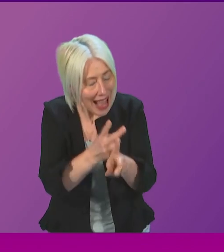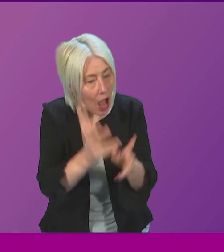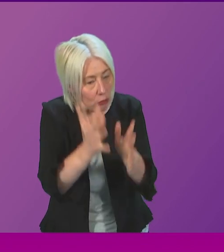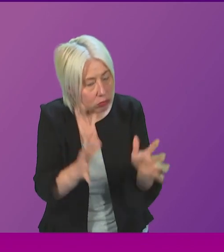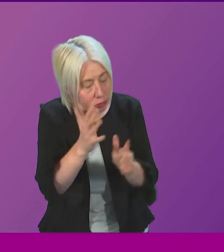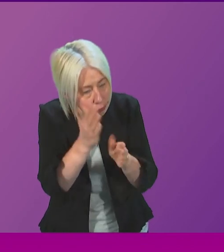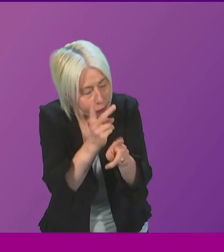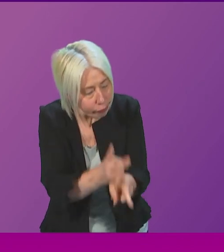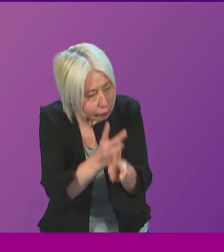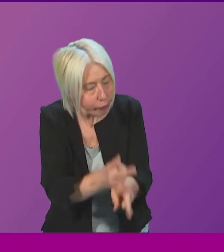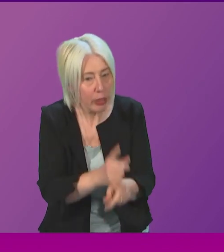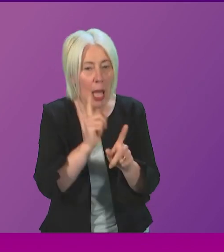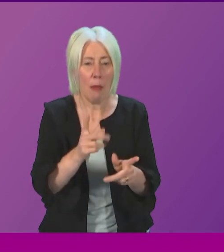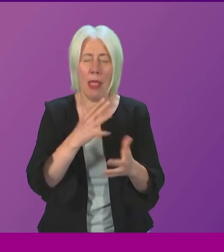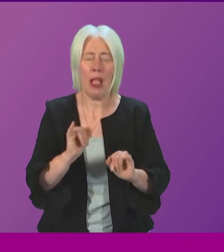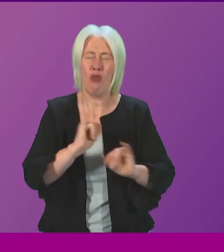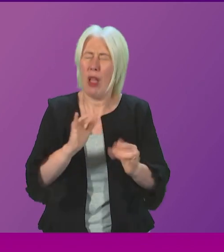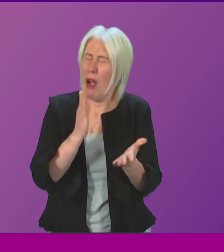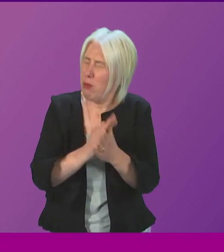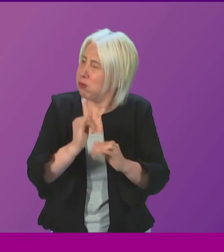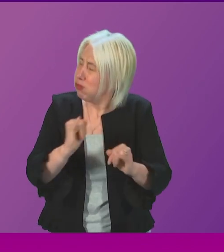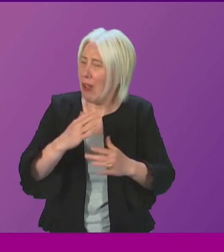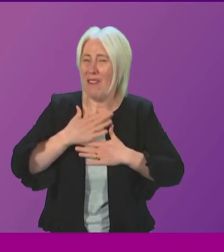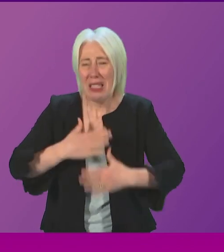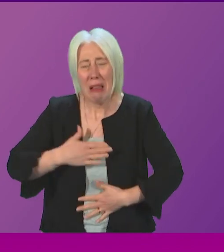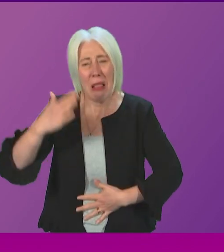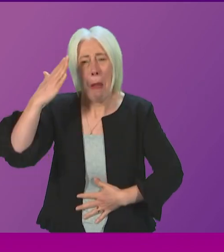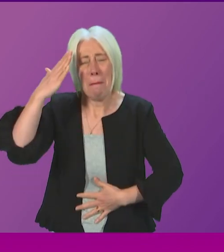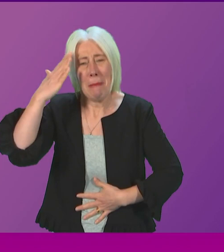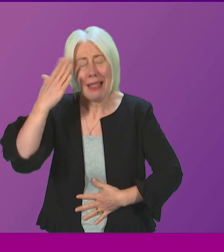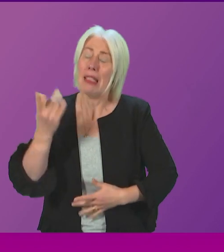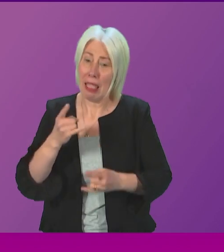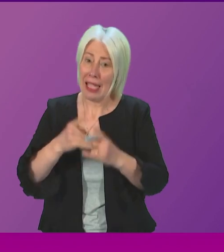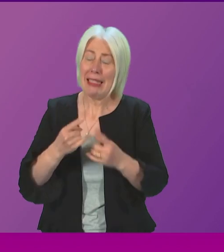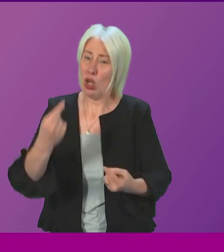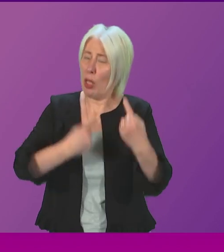catalogue of unimaginable mental, physical and, in some cases, sexual abuse.